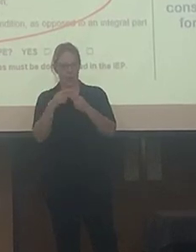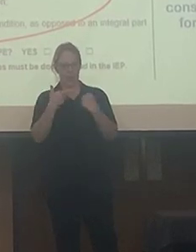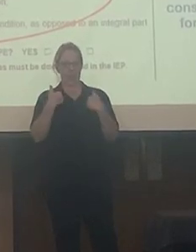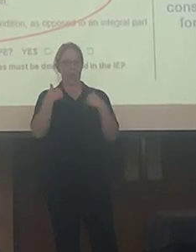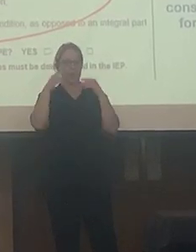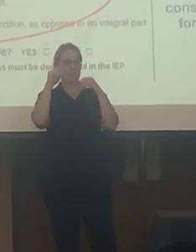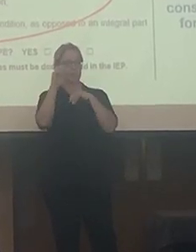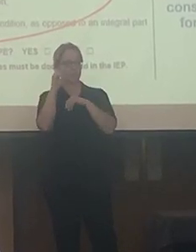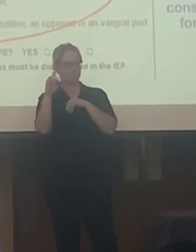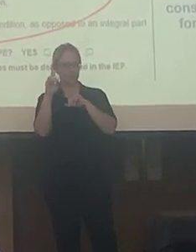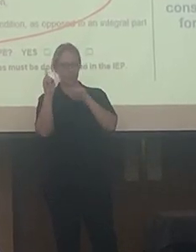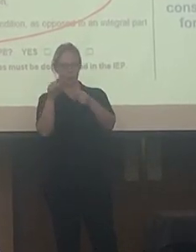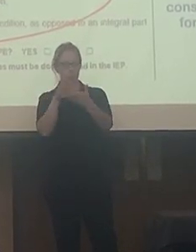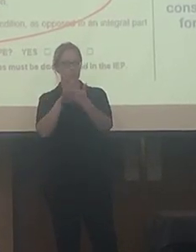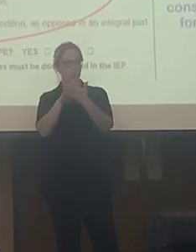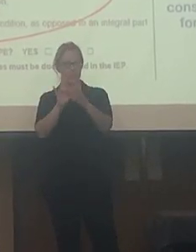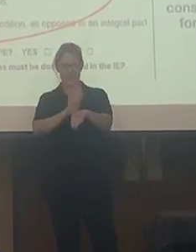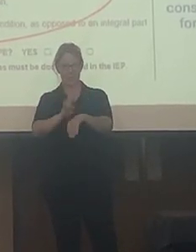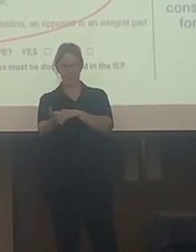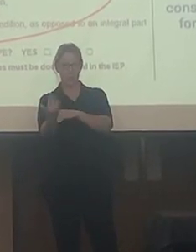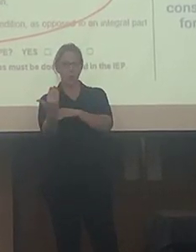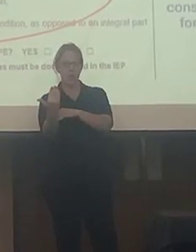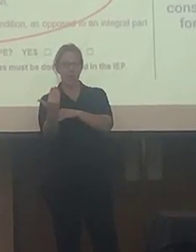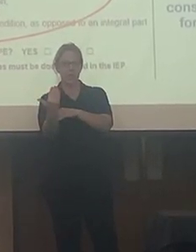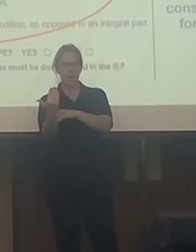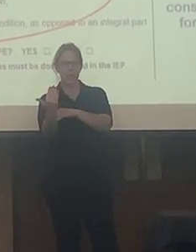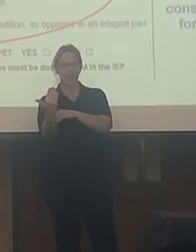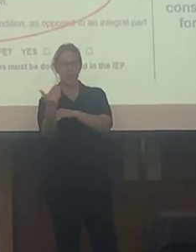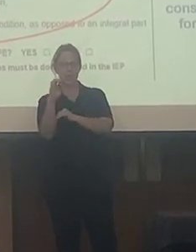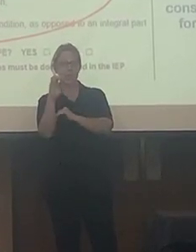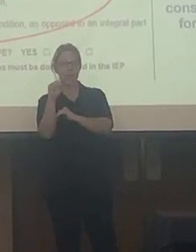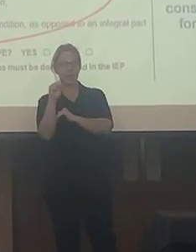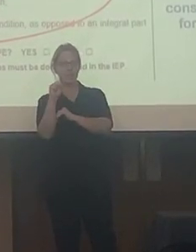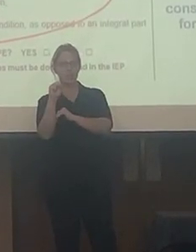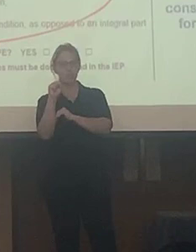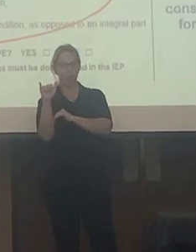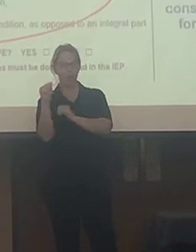go to school at seven o'clock in the morning and they do their esli with that student before school